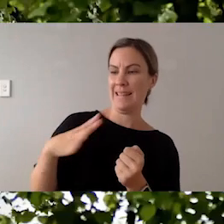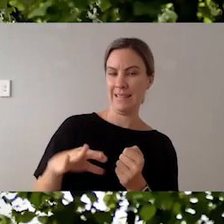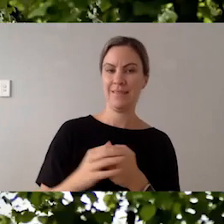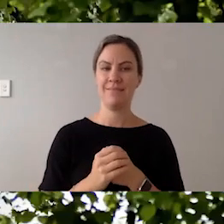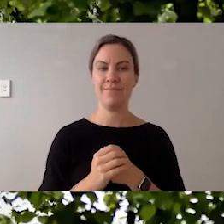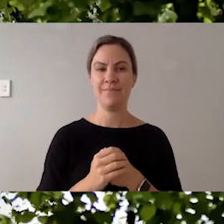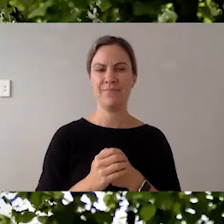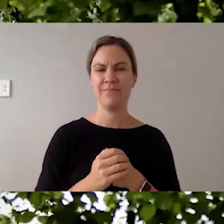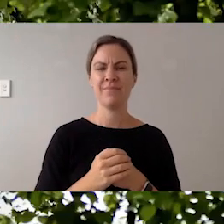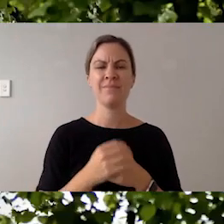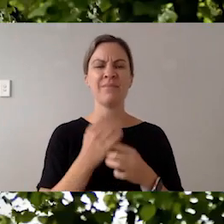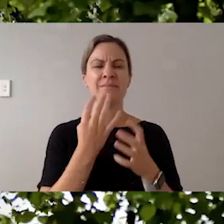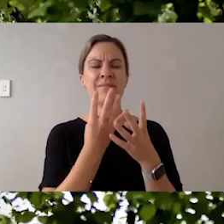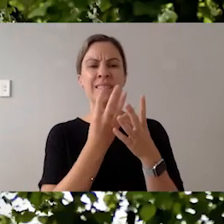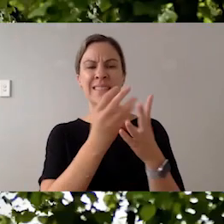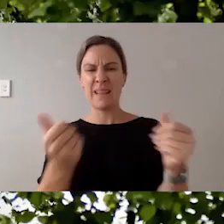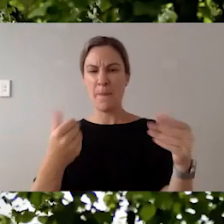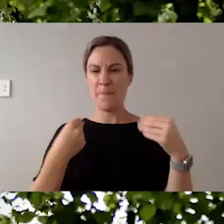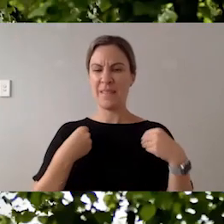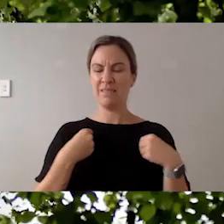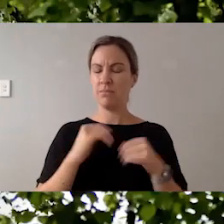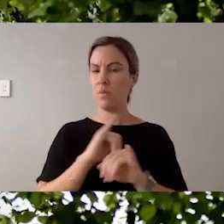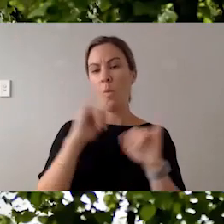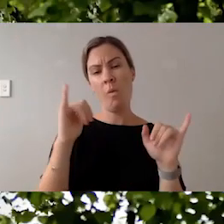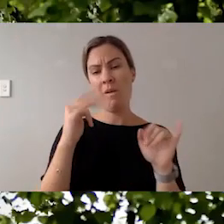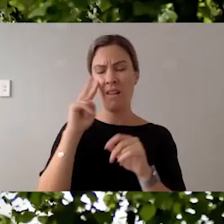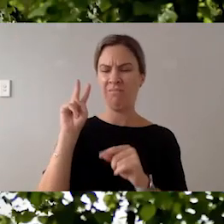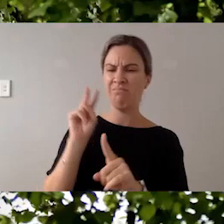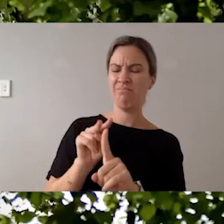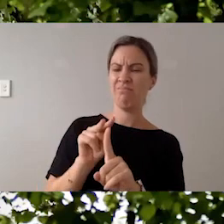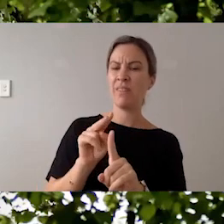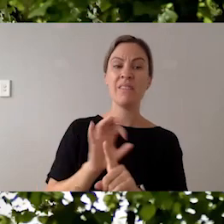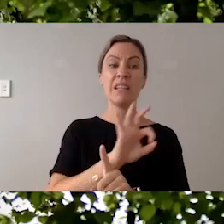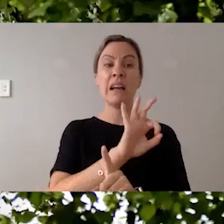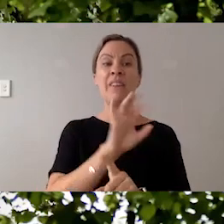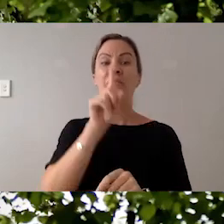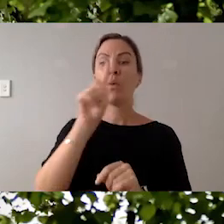horrible view sometimes in business that - "Look, if you can't measure it, it doesn't matter." I had this conversation with a CEO once. He